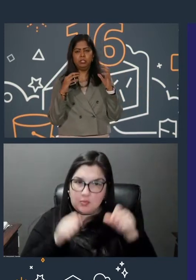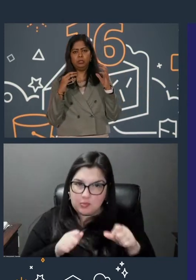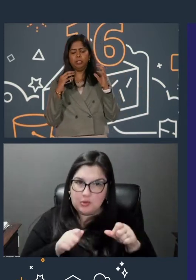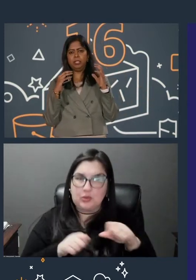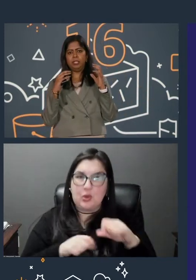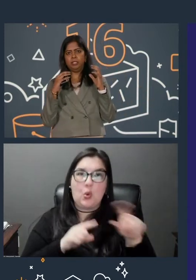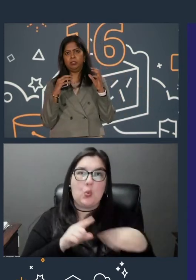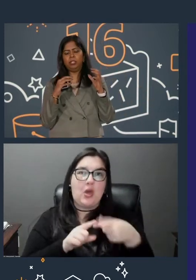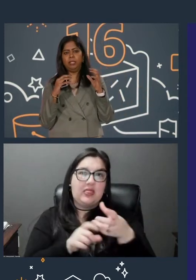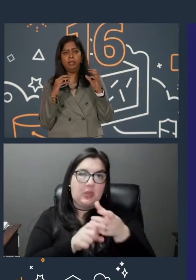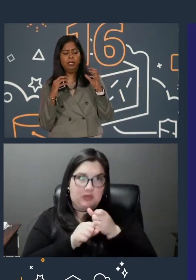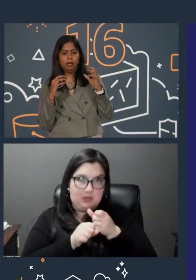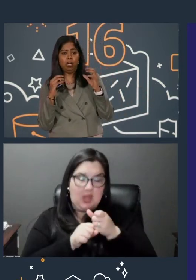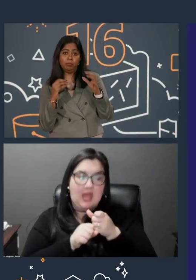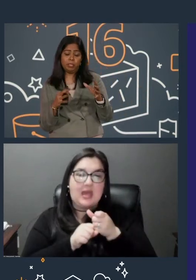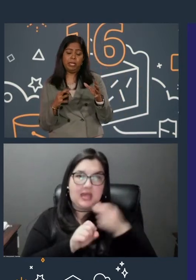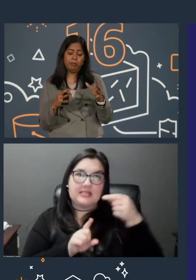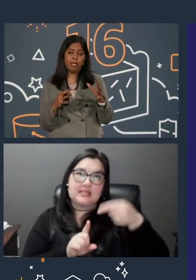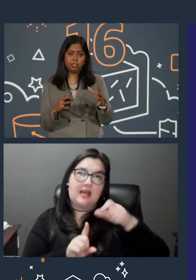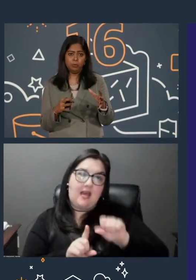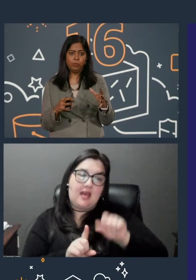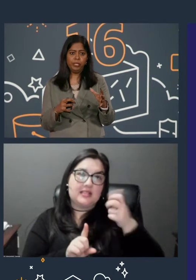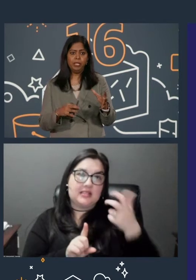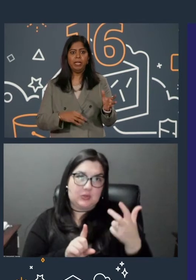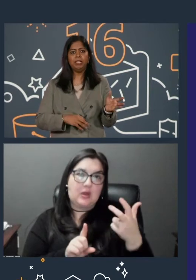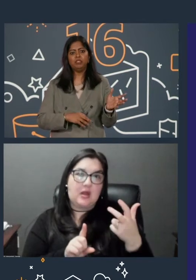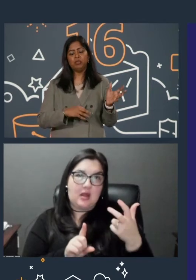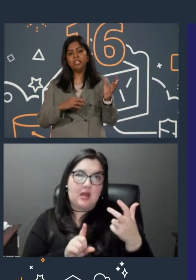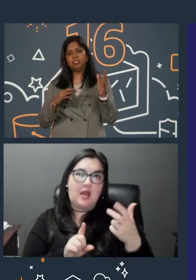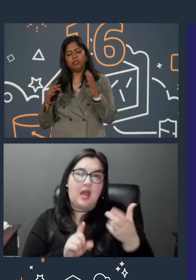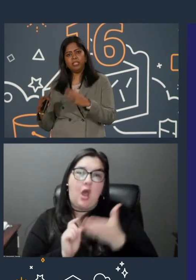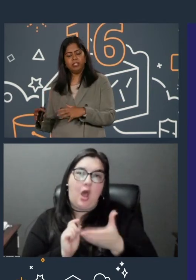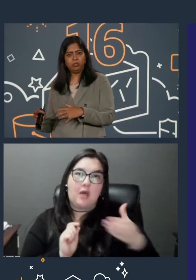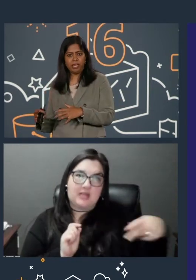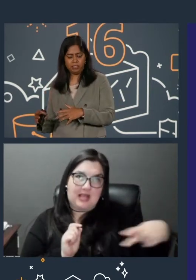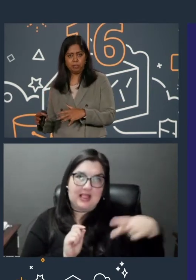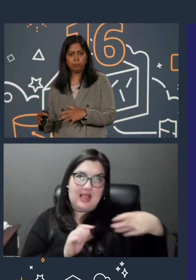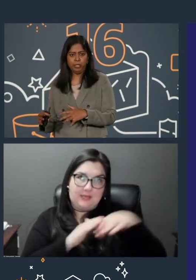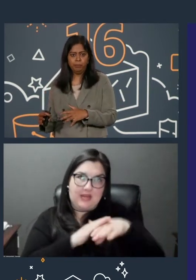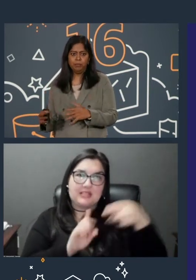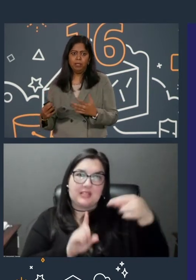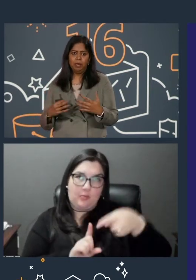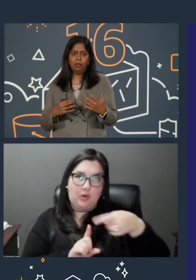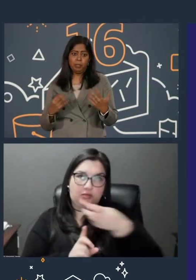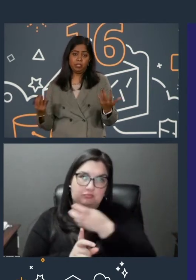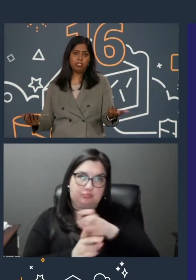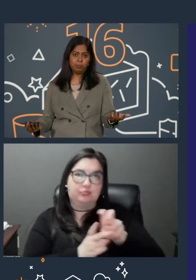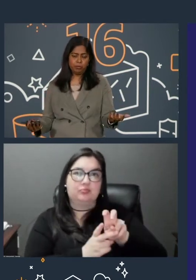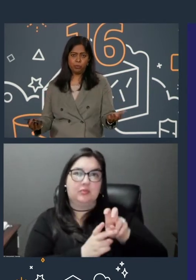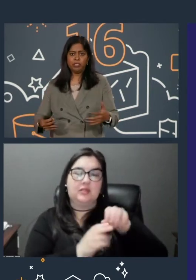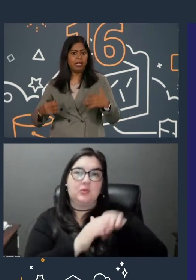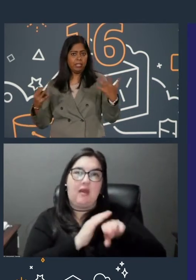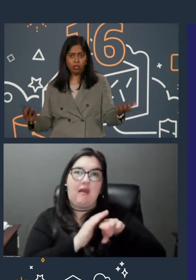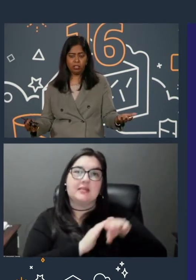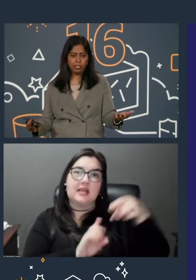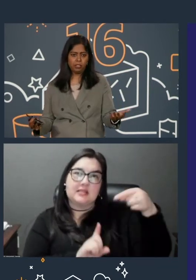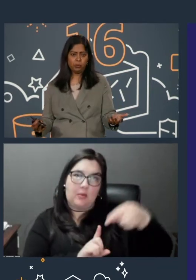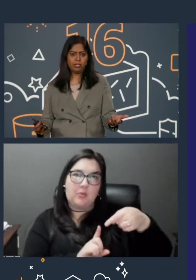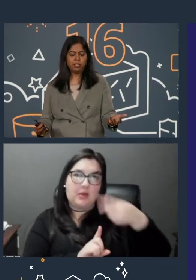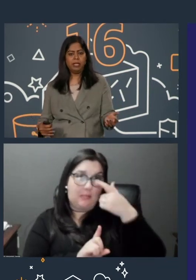to the S3 Object Lambda access point, it gets relayed directly to the access point because it's a PUT request and a non-GET request.